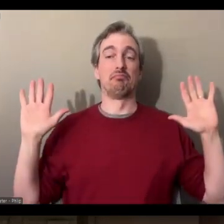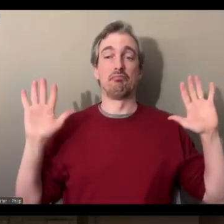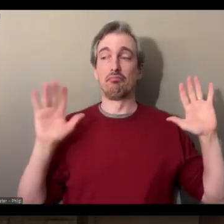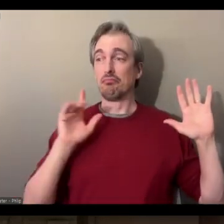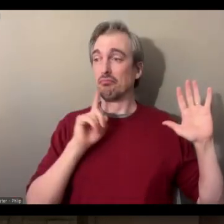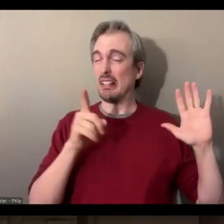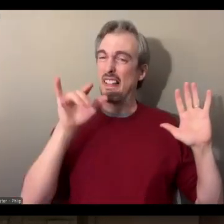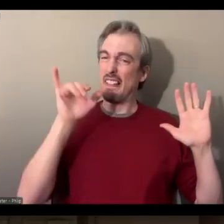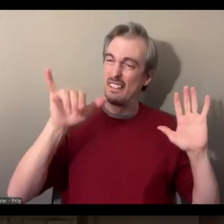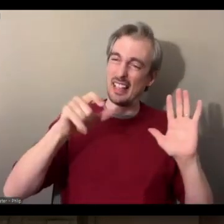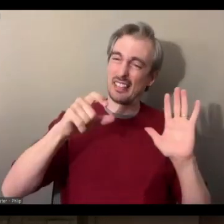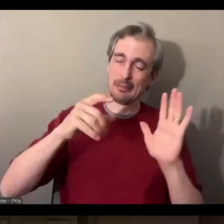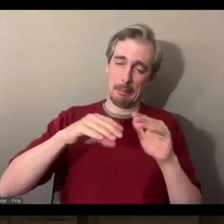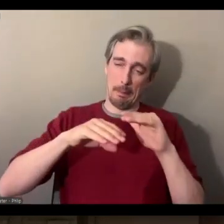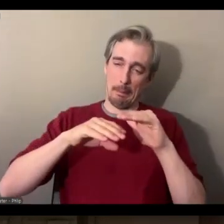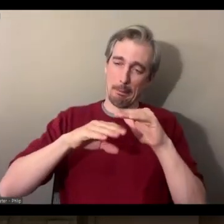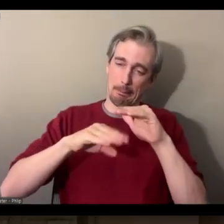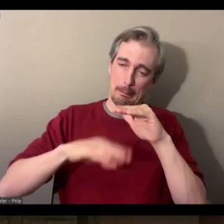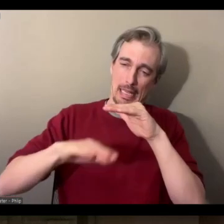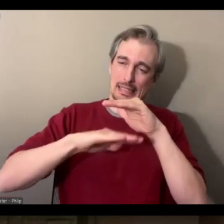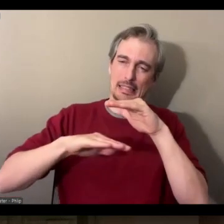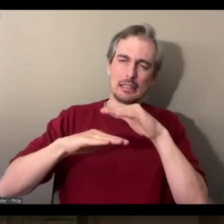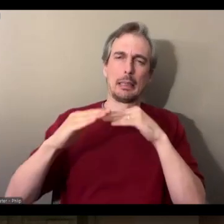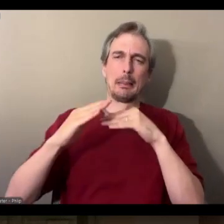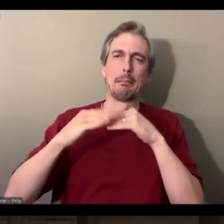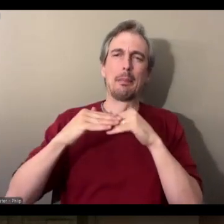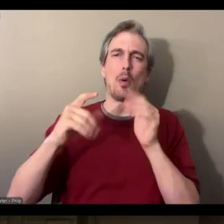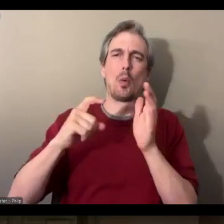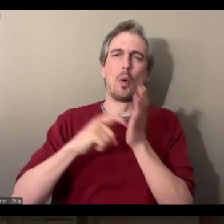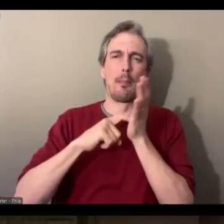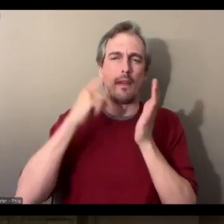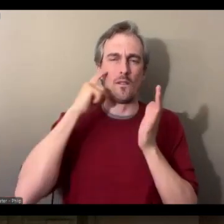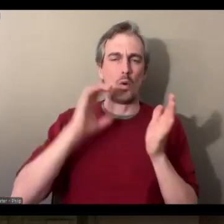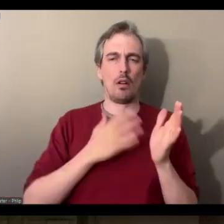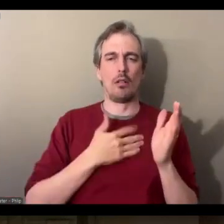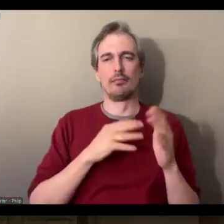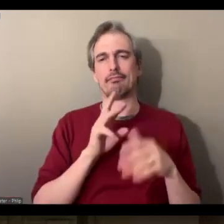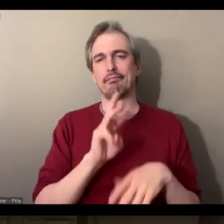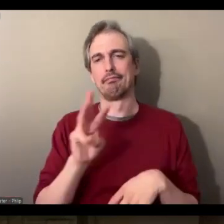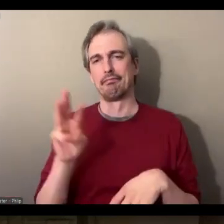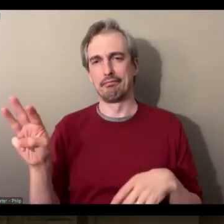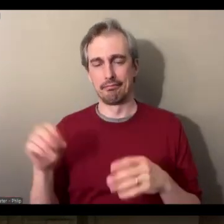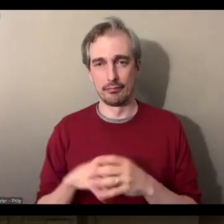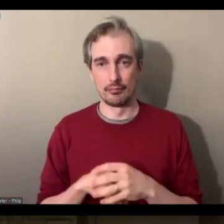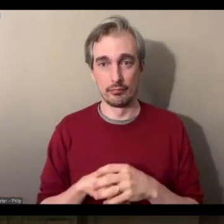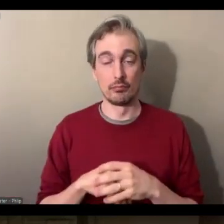websites do tons of other things. They help you make a donation to us. They tell but all